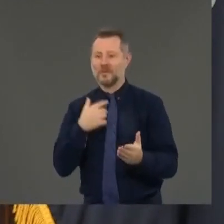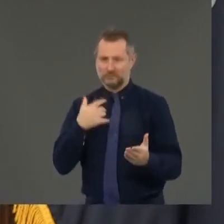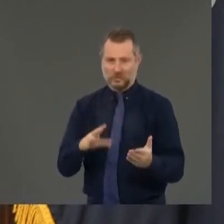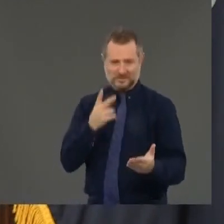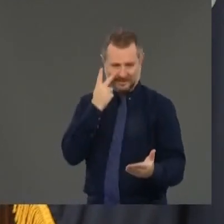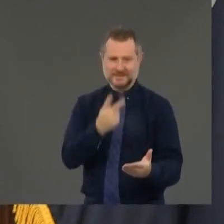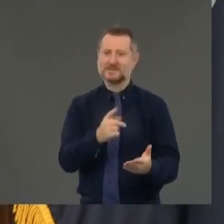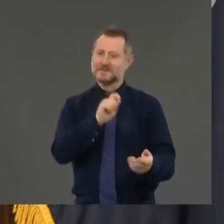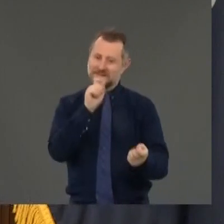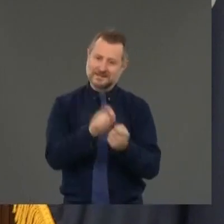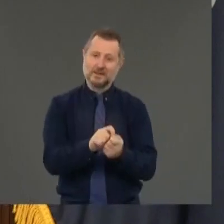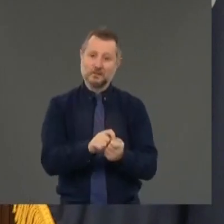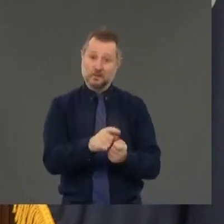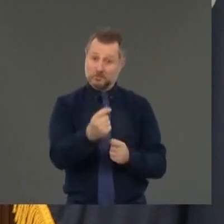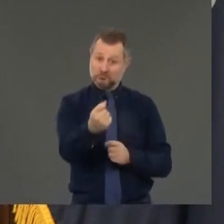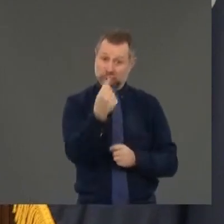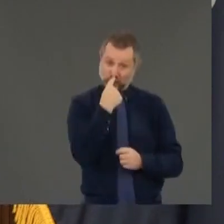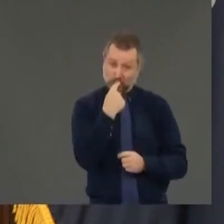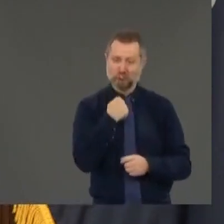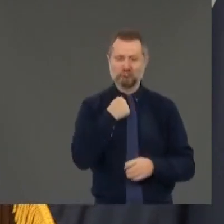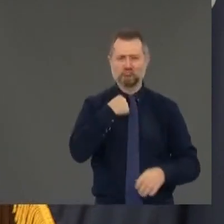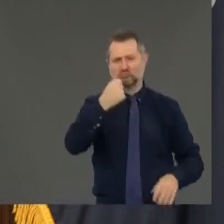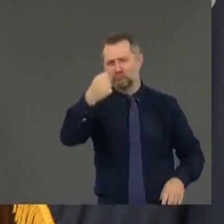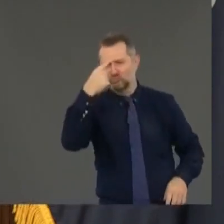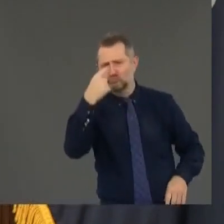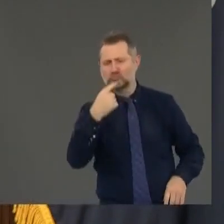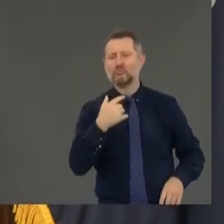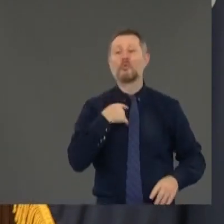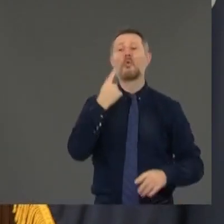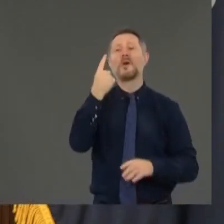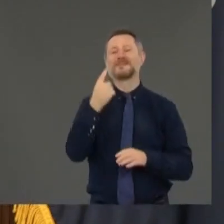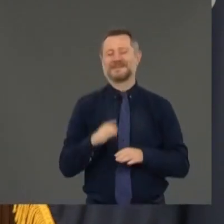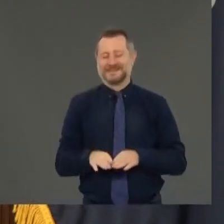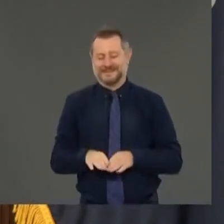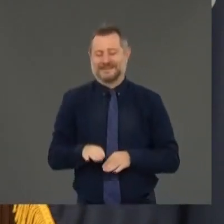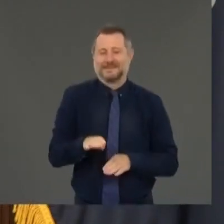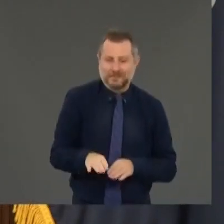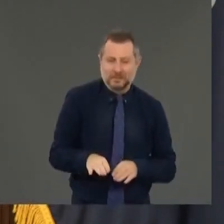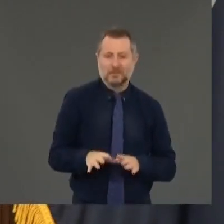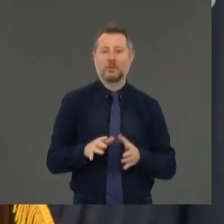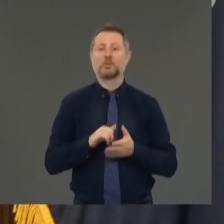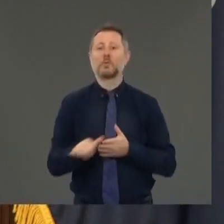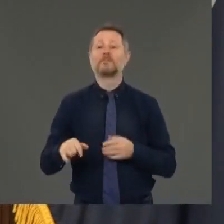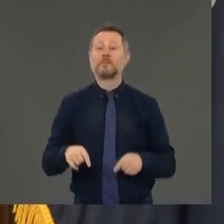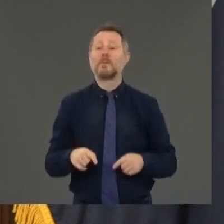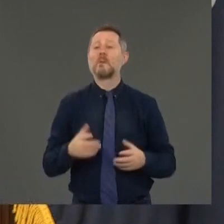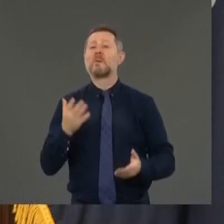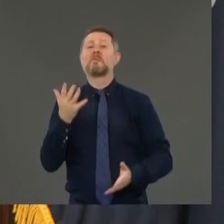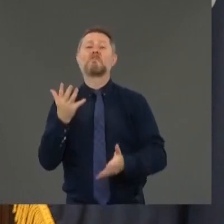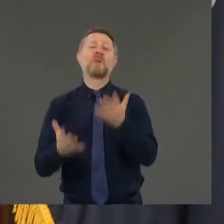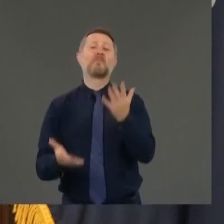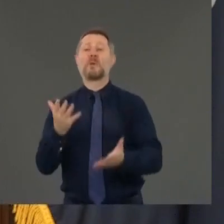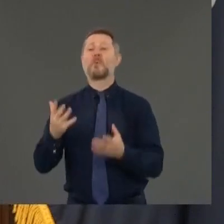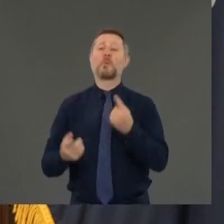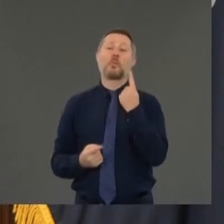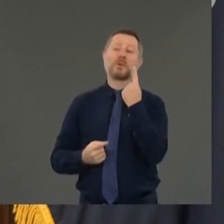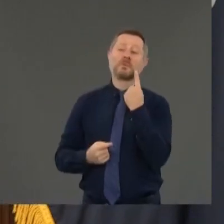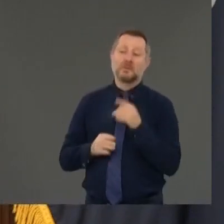PASS A LAW TO THAT EFFECT. BECAUSE I ACKNOWLEDGE EXACTLY WHAT YOU'RE SAYING.